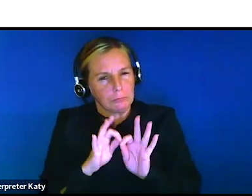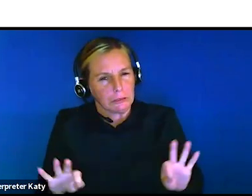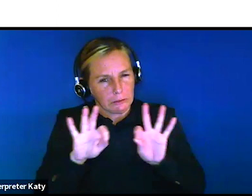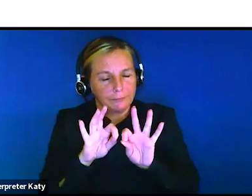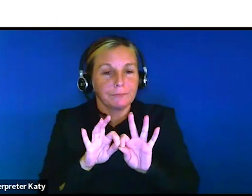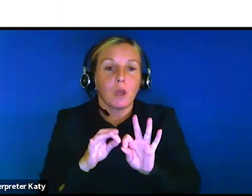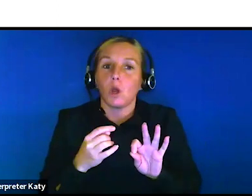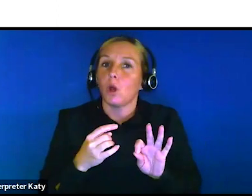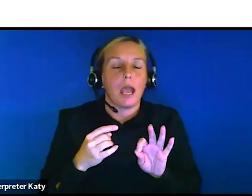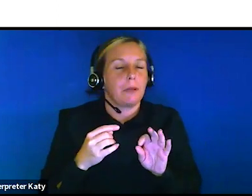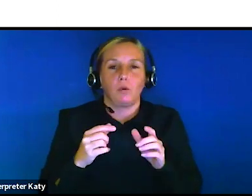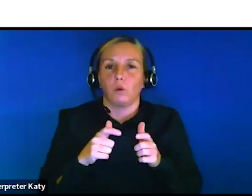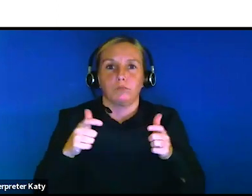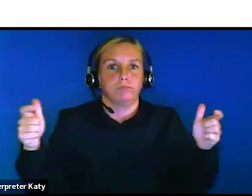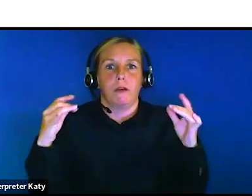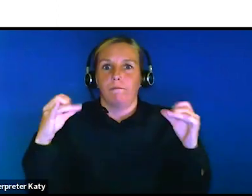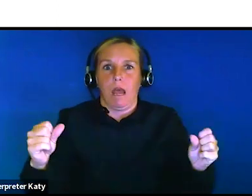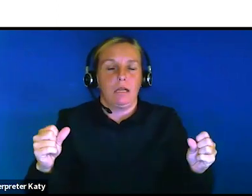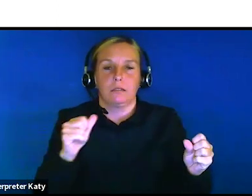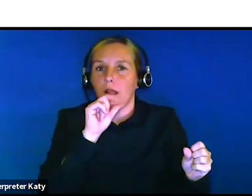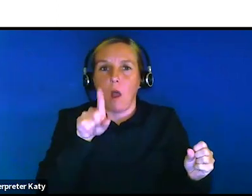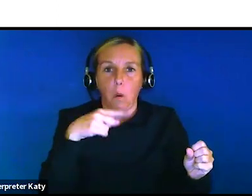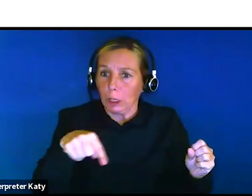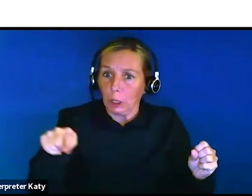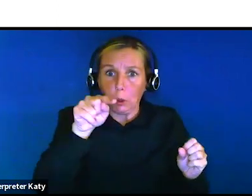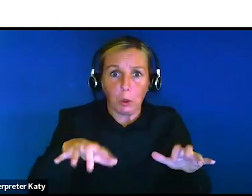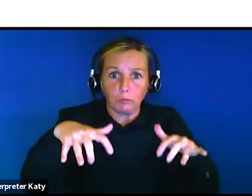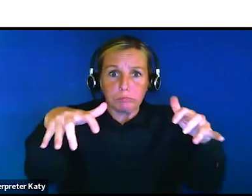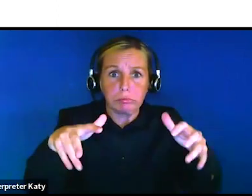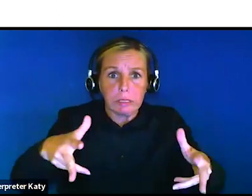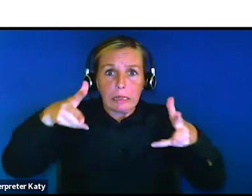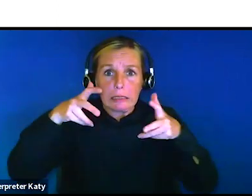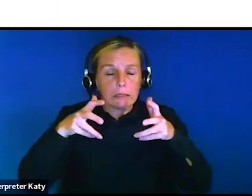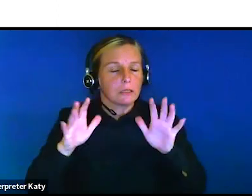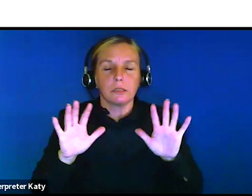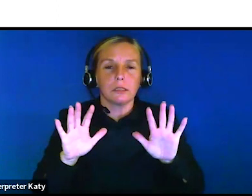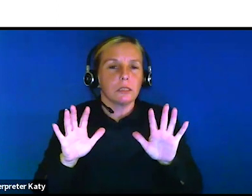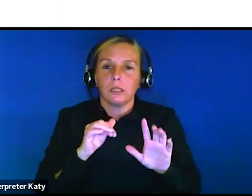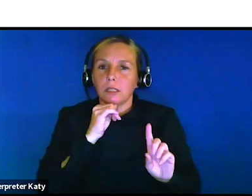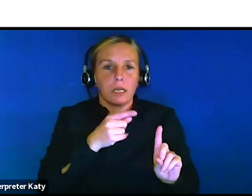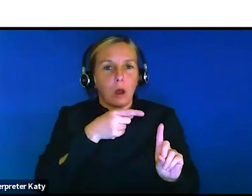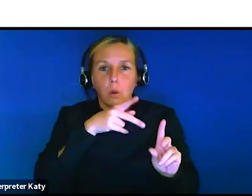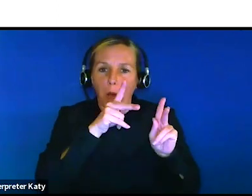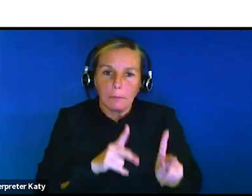and I'm not just talking about you all that are listening to this. I'm not just talking about one particular entity.